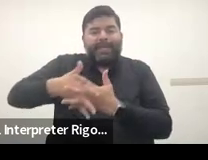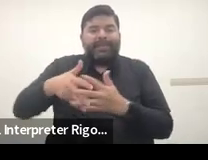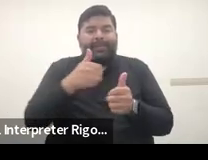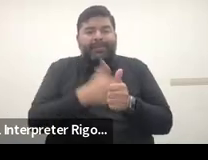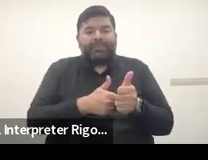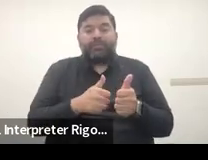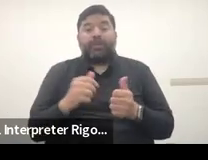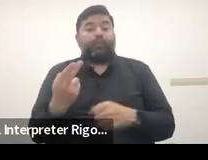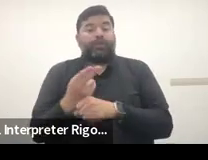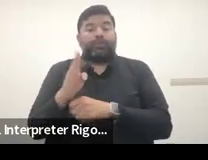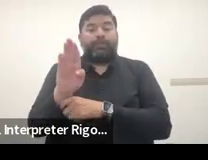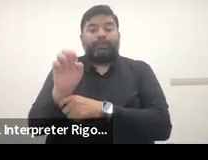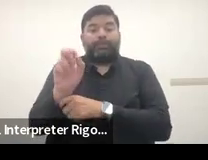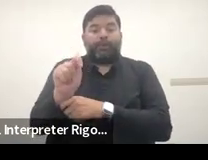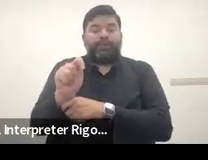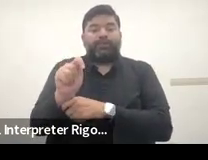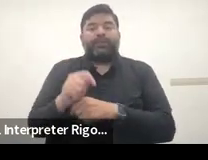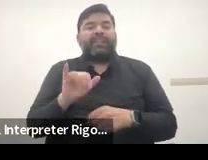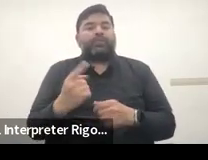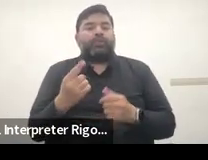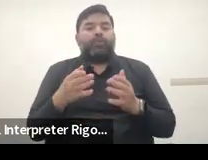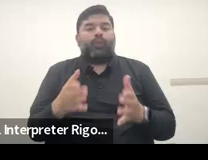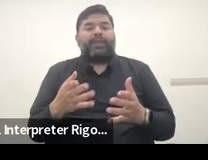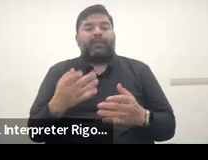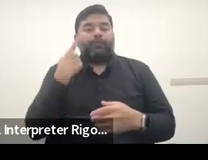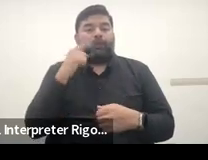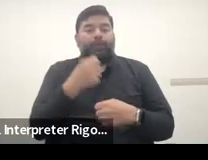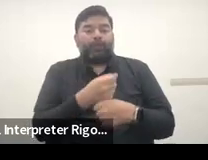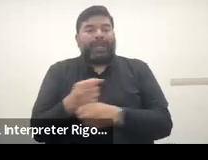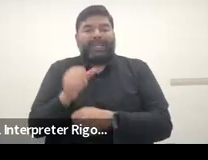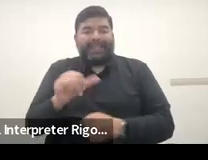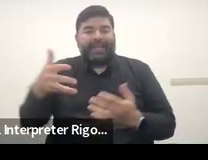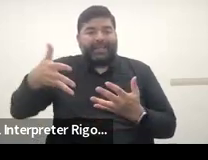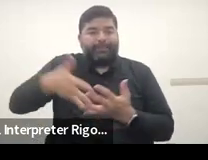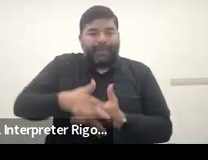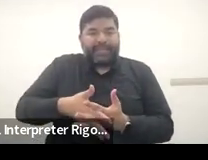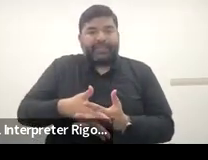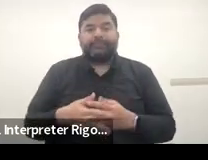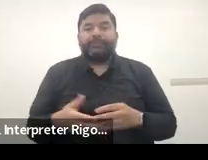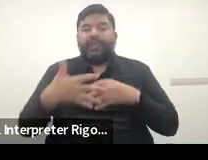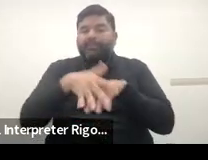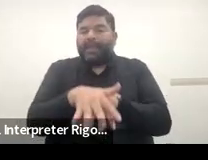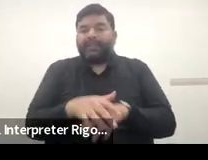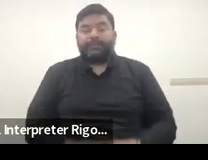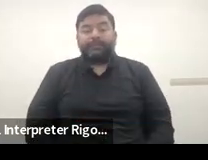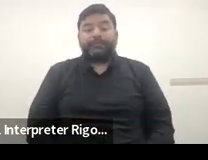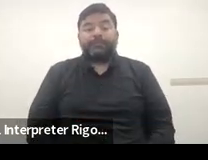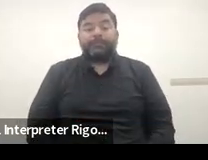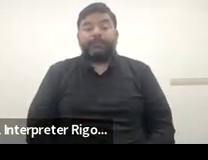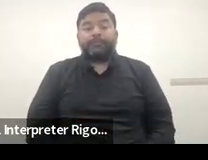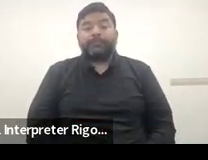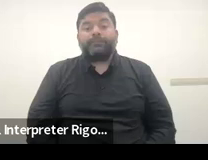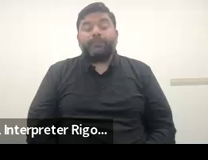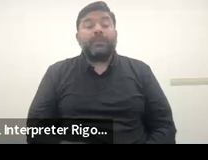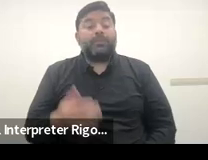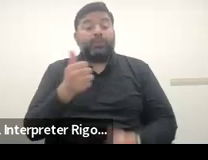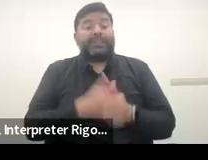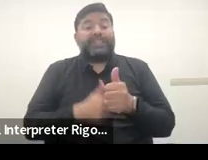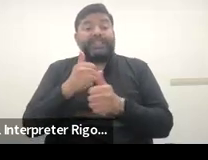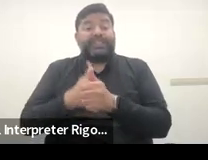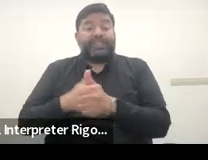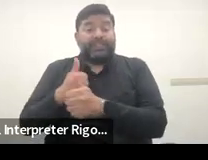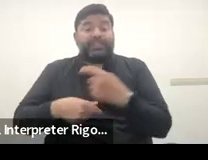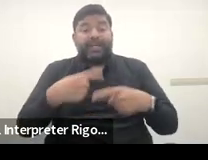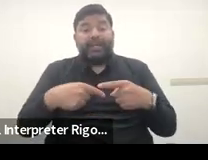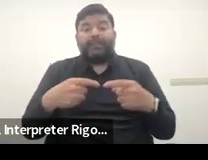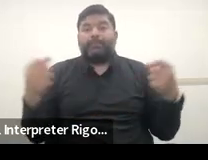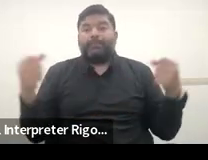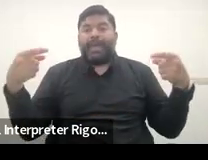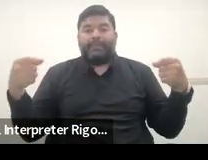a way of creating this embedding and uh so each sign maps to multiple words in English